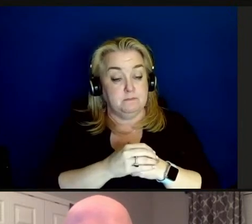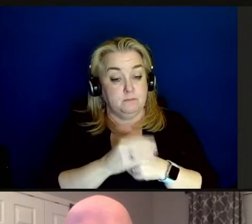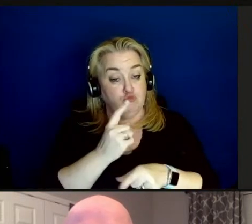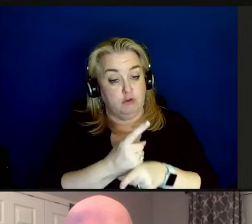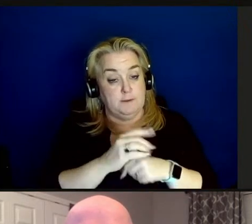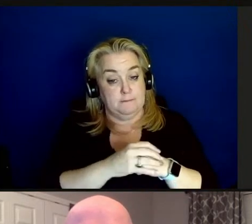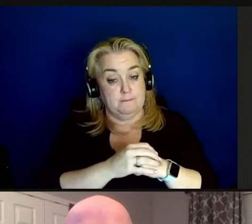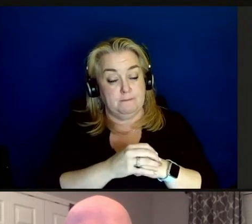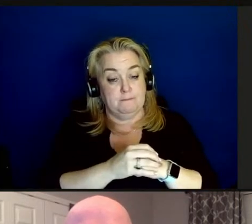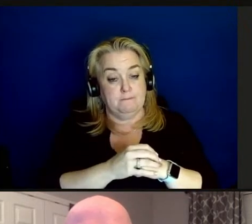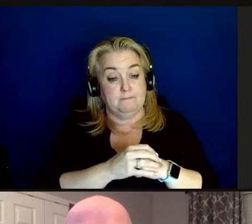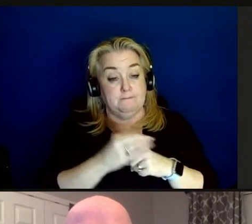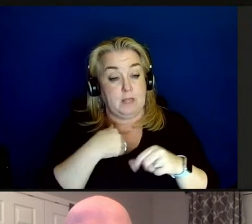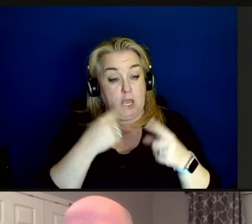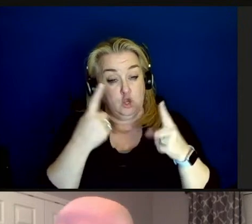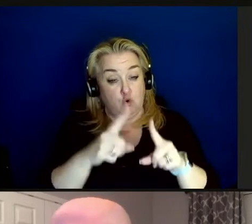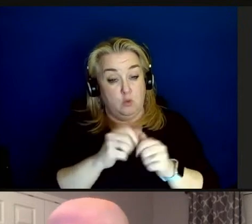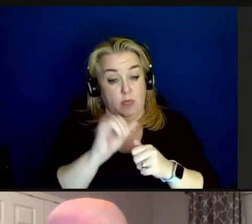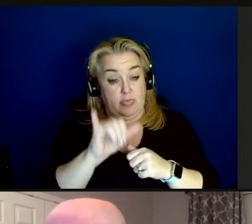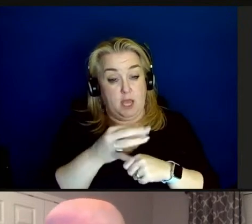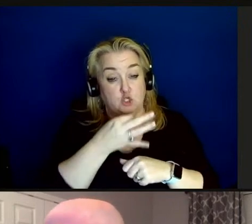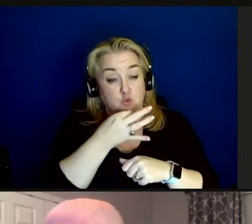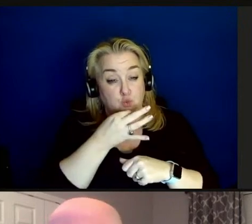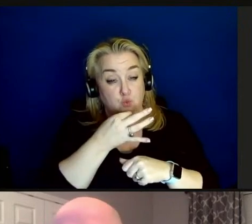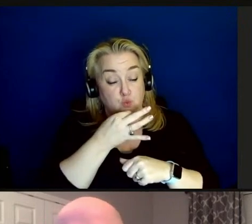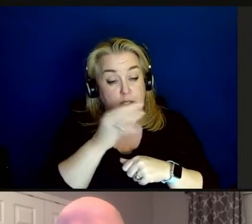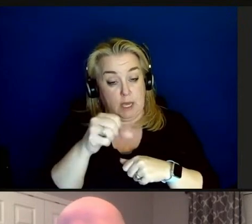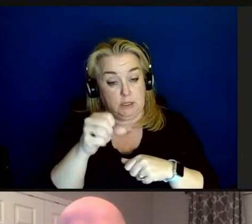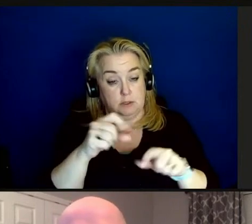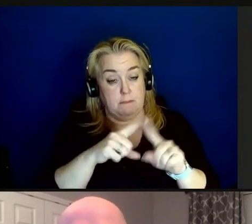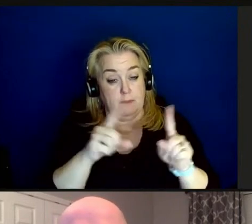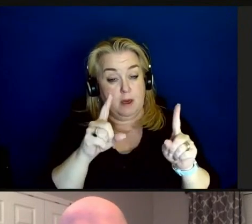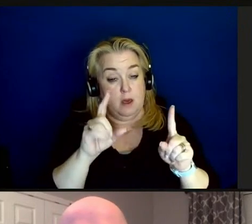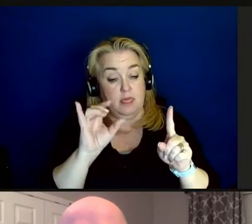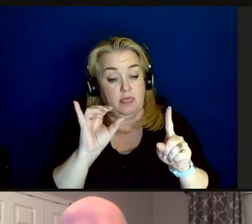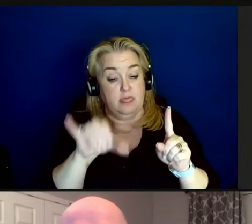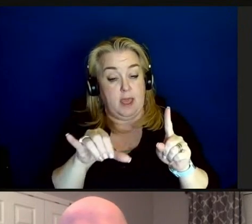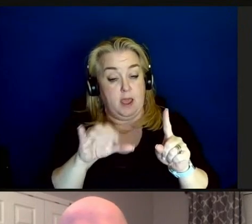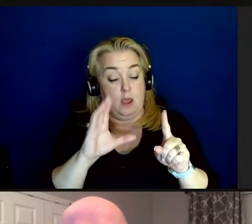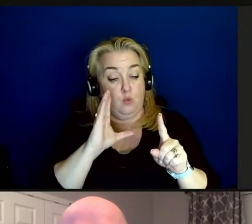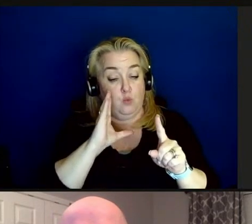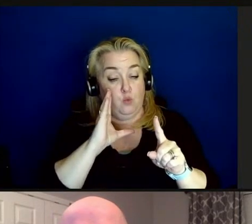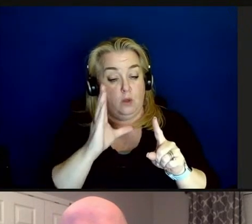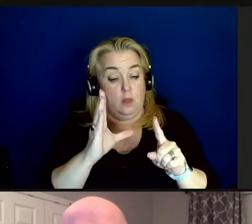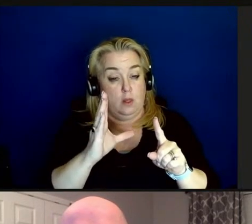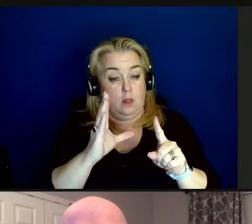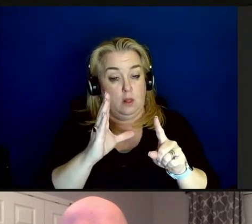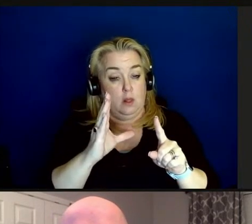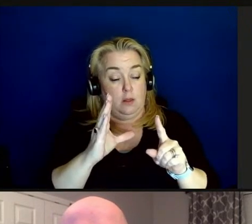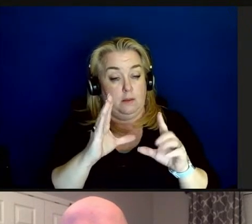APPROACHING A CONCLUSION THAT